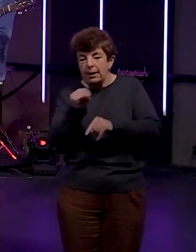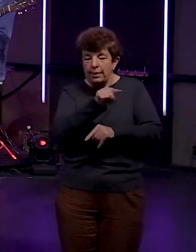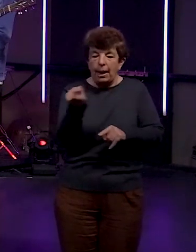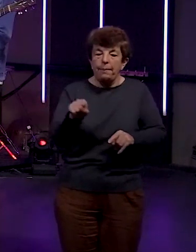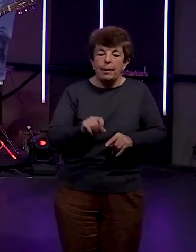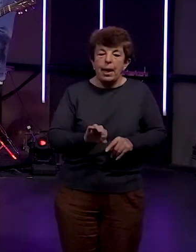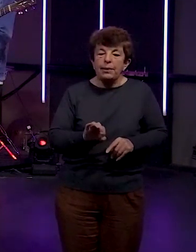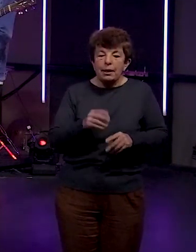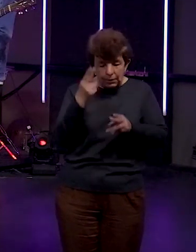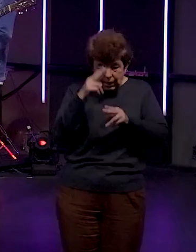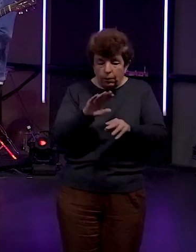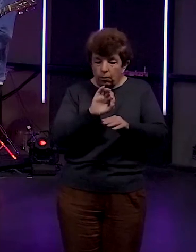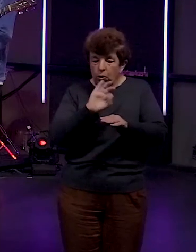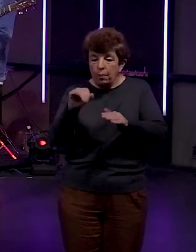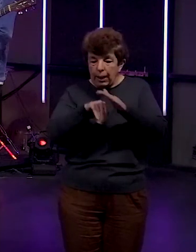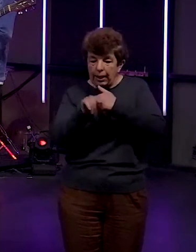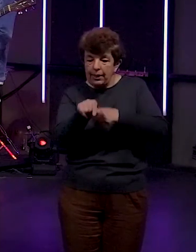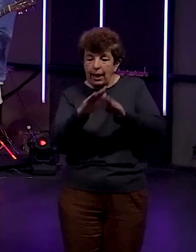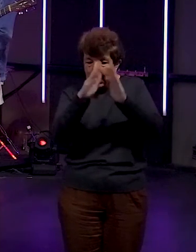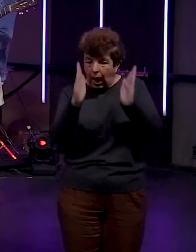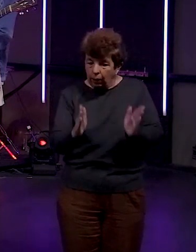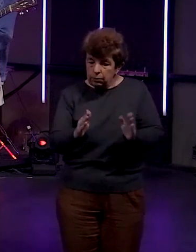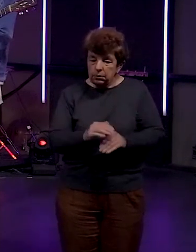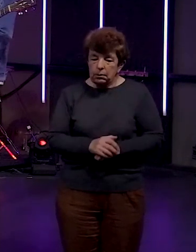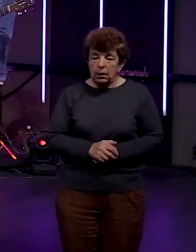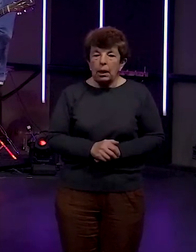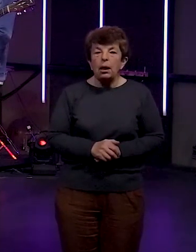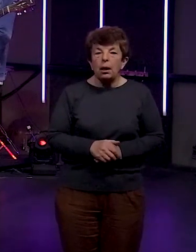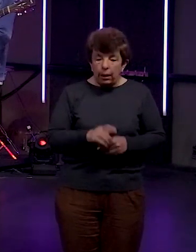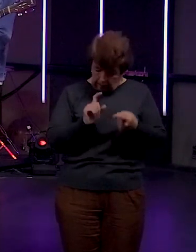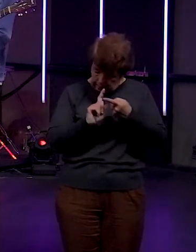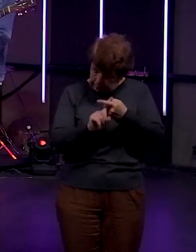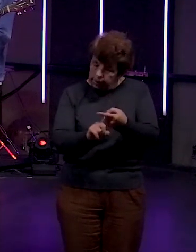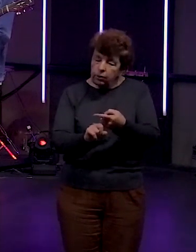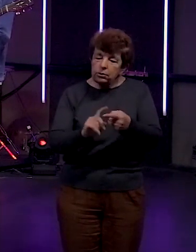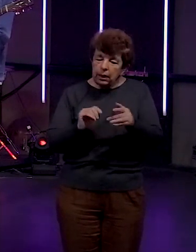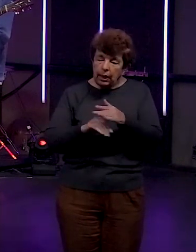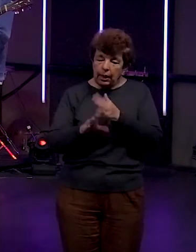touch them. And this continued as a practice for Israel in this Passover